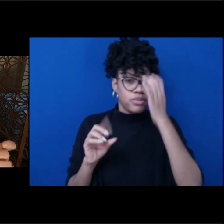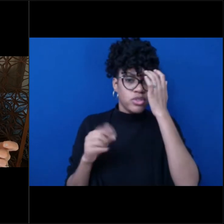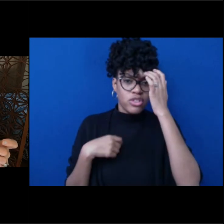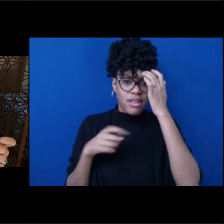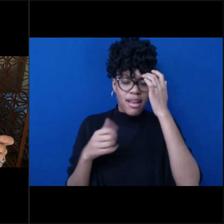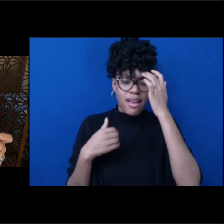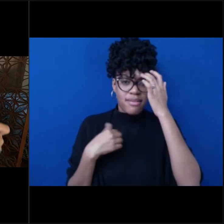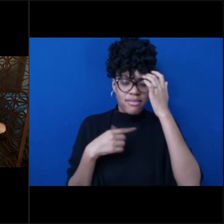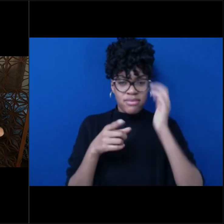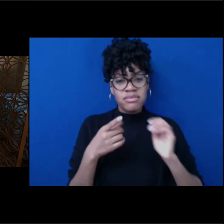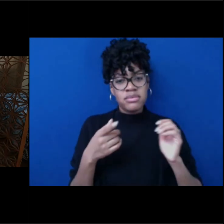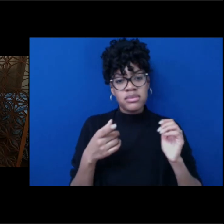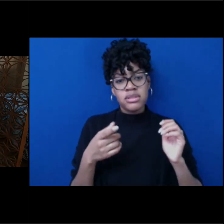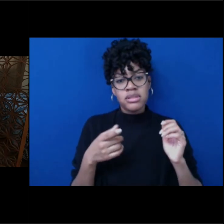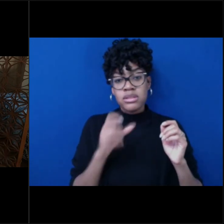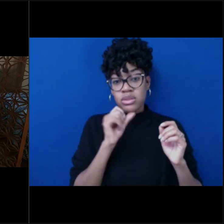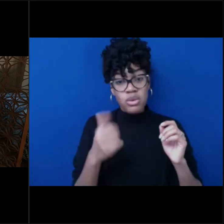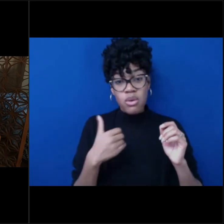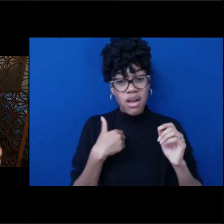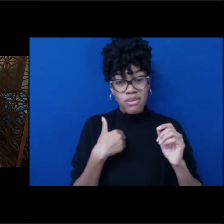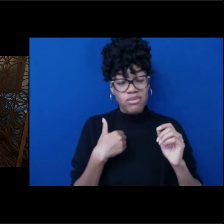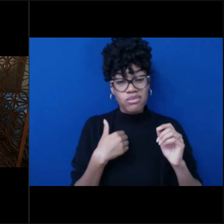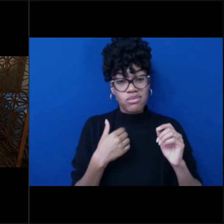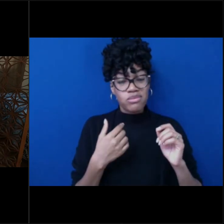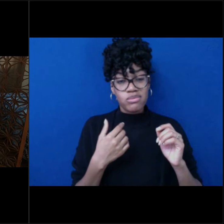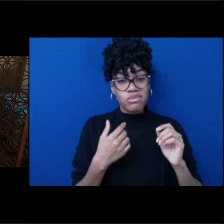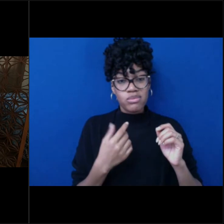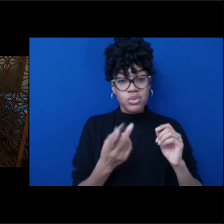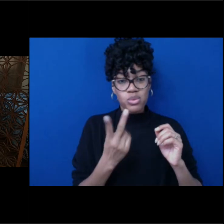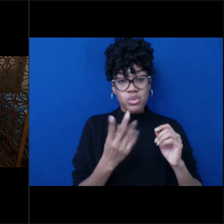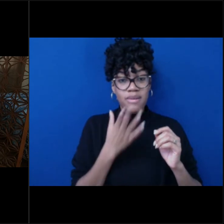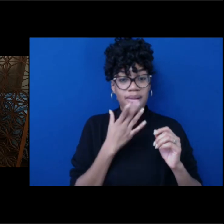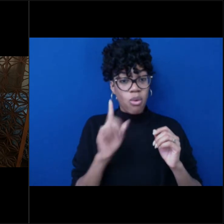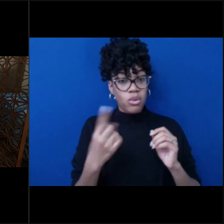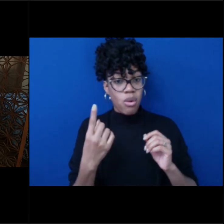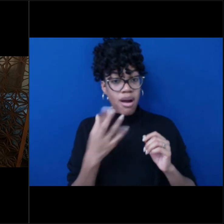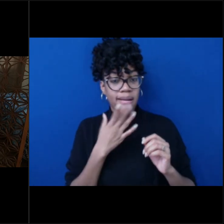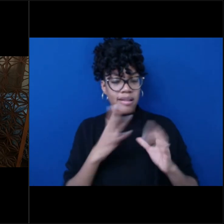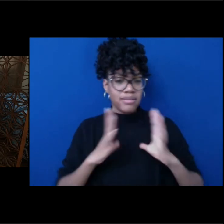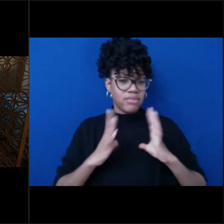If you don't have two colors and you have one color, that's fine as well. We just go with the flow.